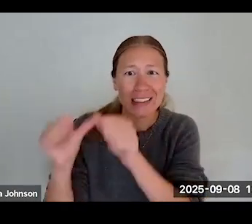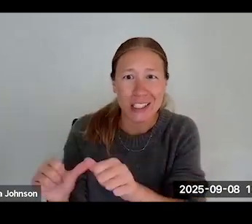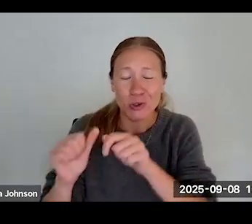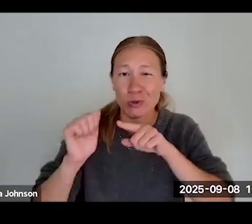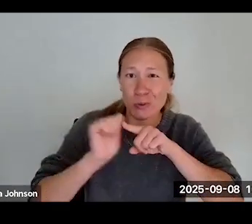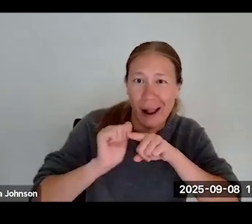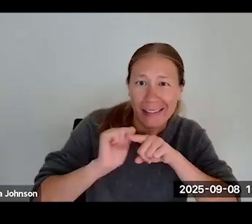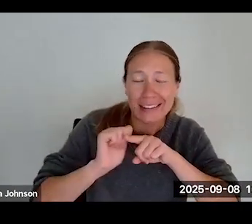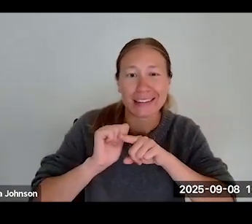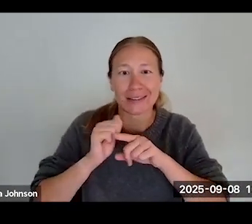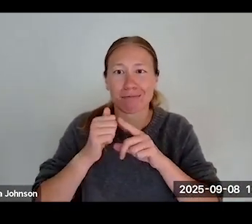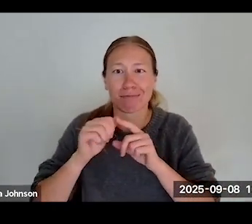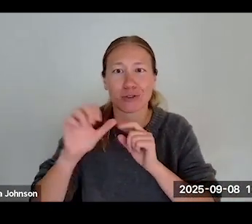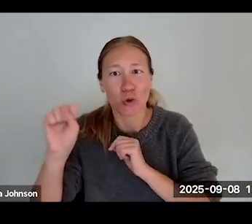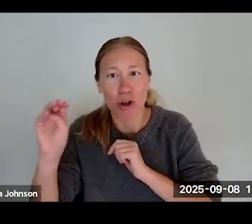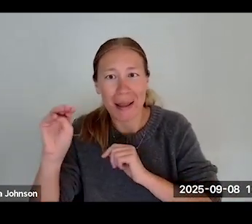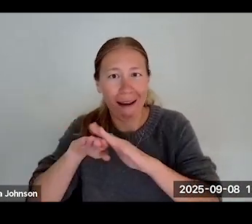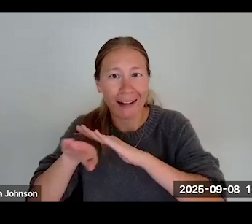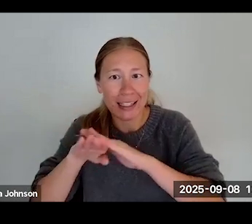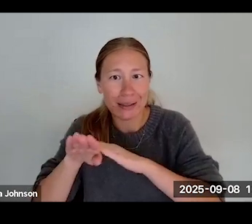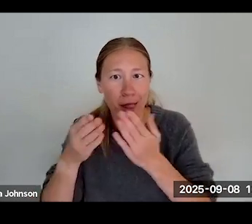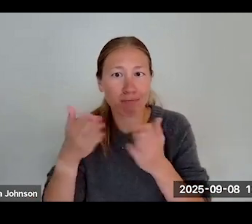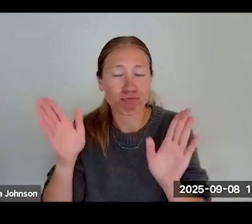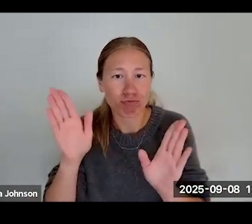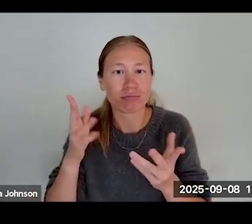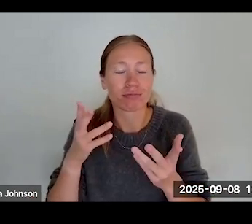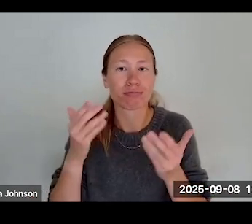around social media accessibility if we're already doing that work.